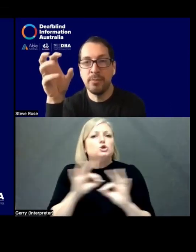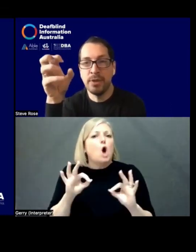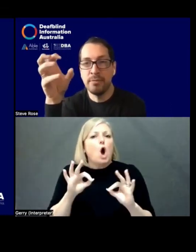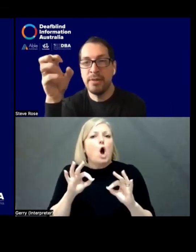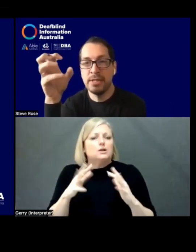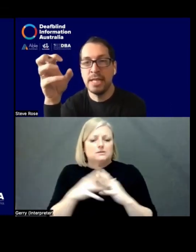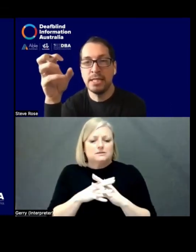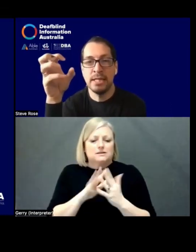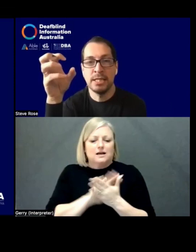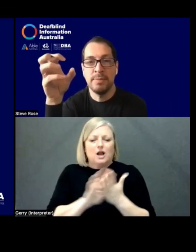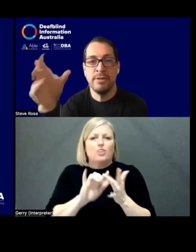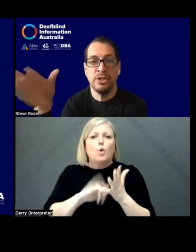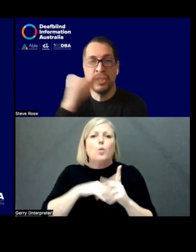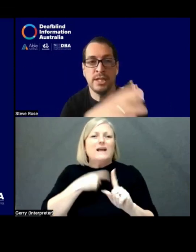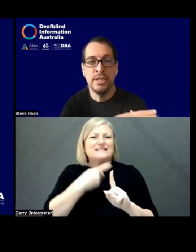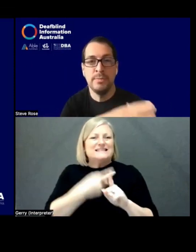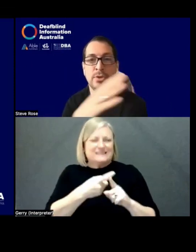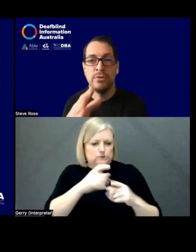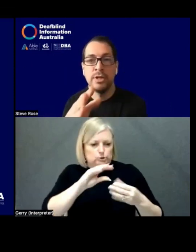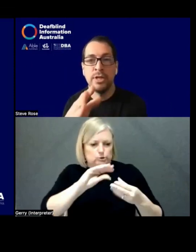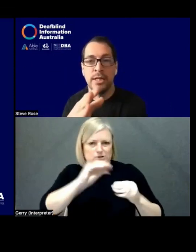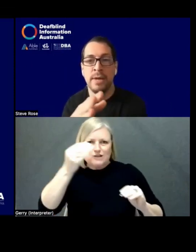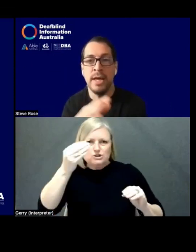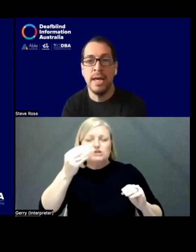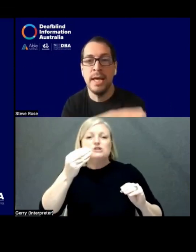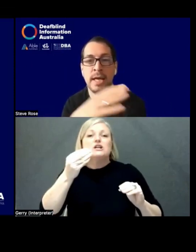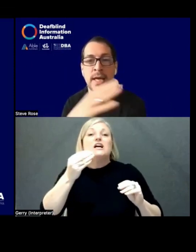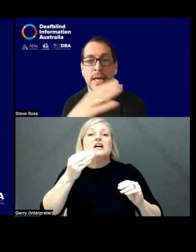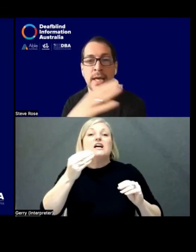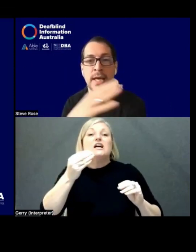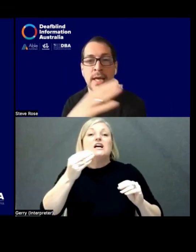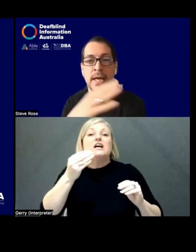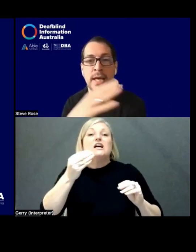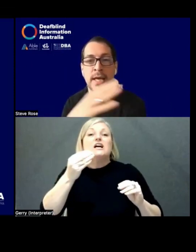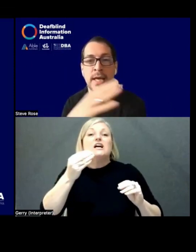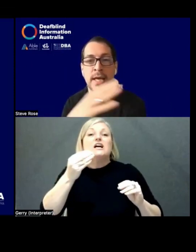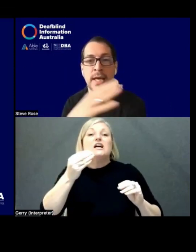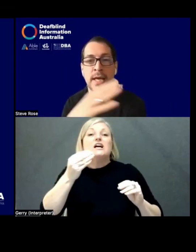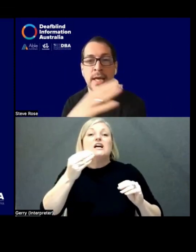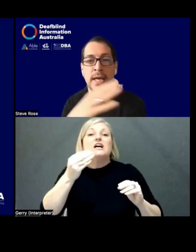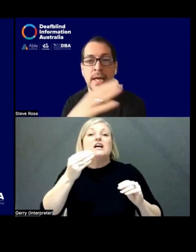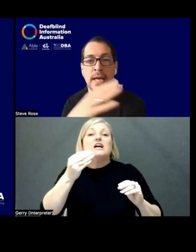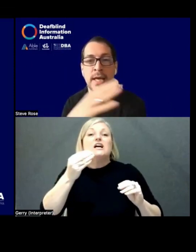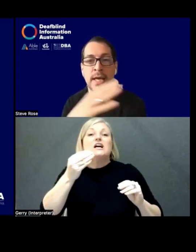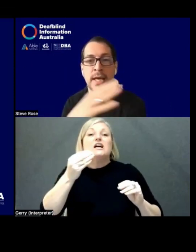whisk to show something about the tactile experience. She's actually moved on a little bit here and is beginning to use a 'more' sign